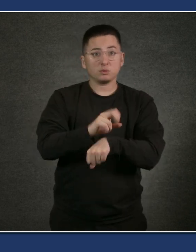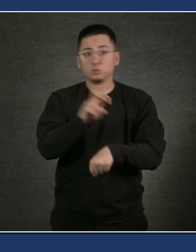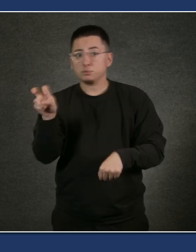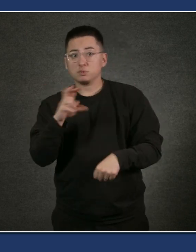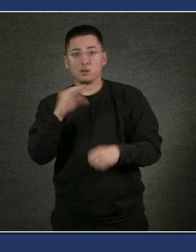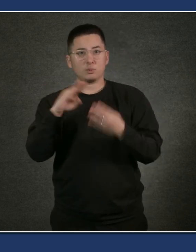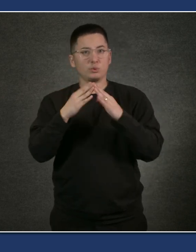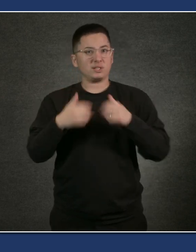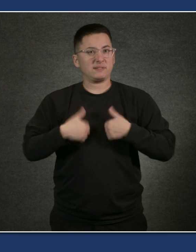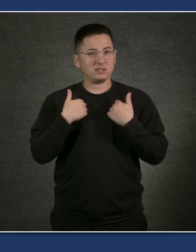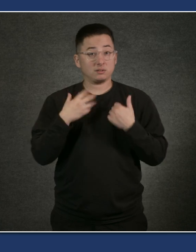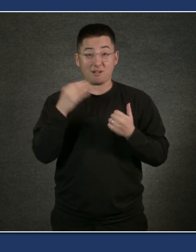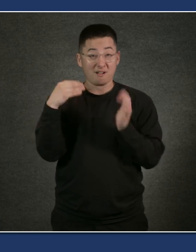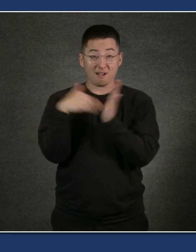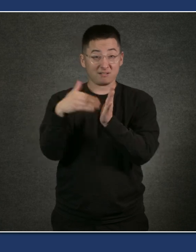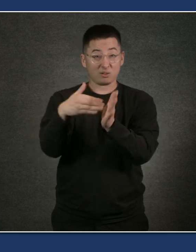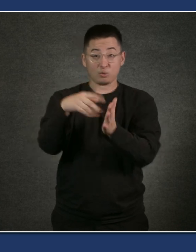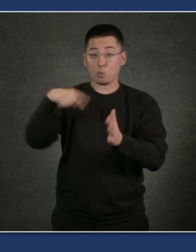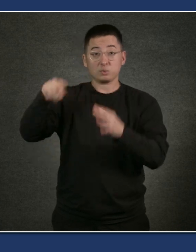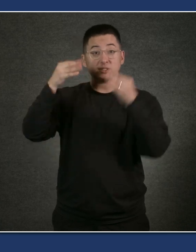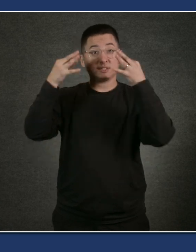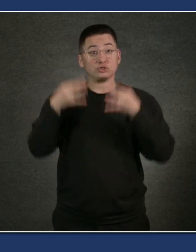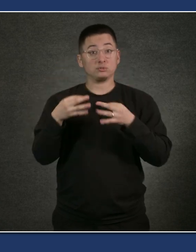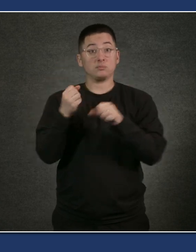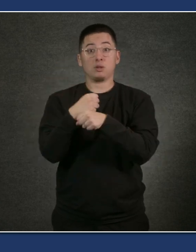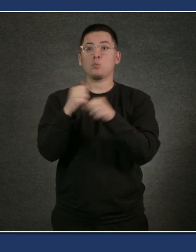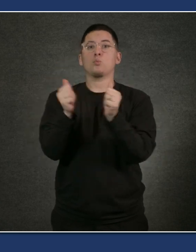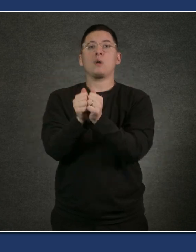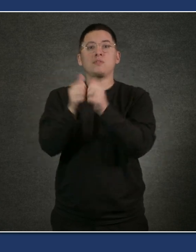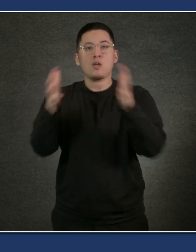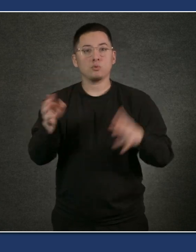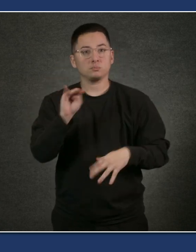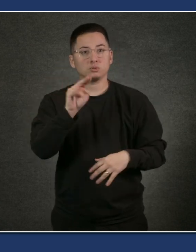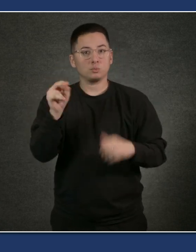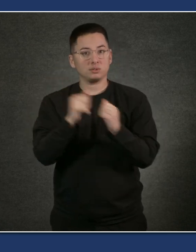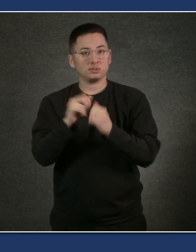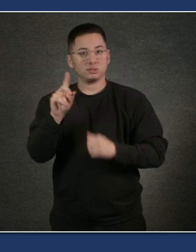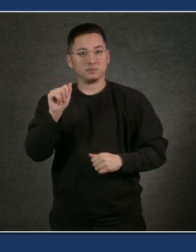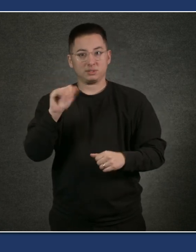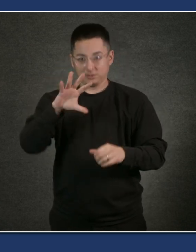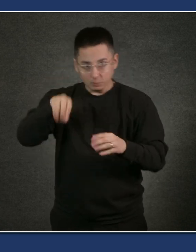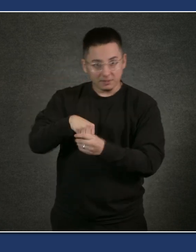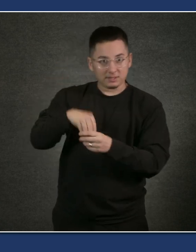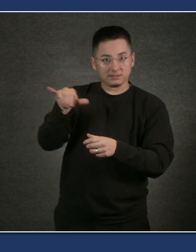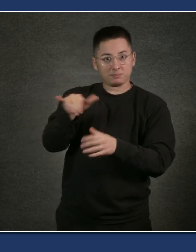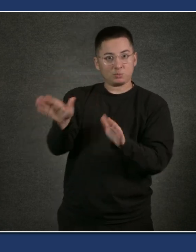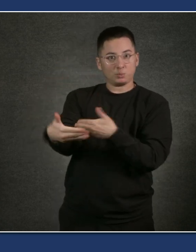And too often, these decisions are made without any Minnesotans with disabilities in the room.